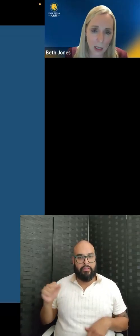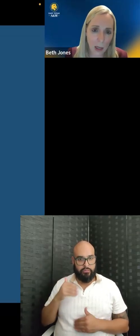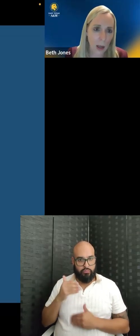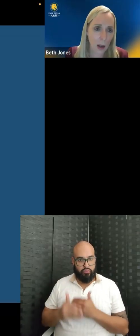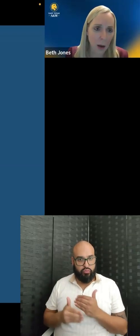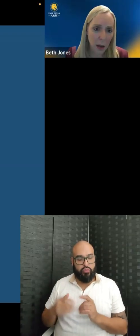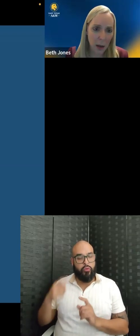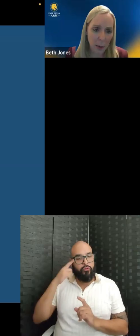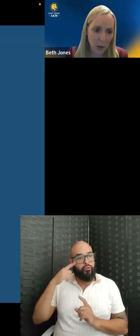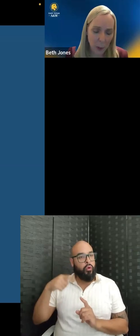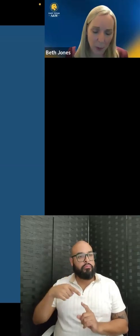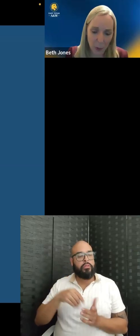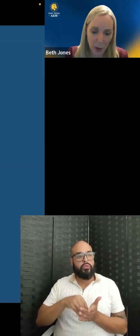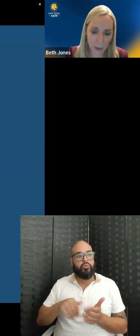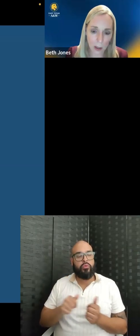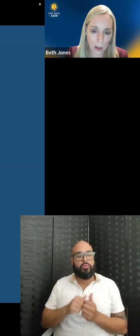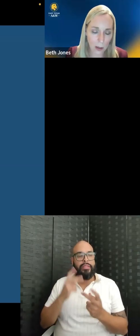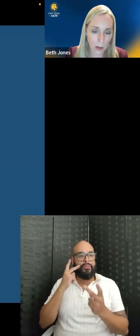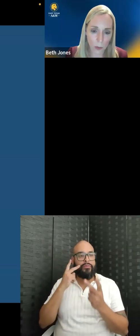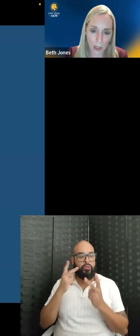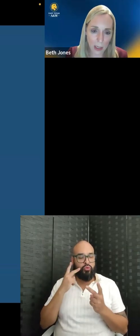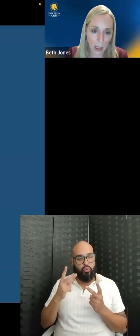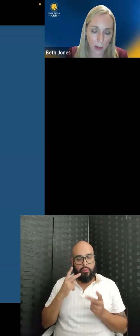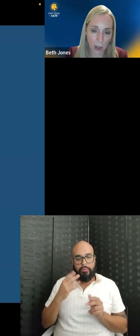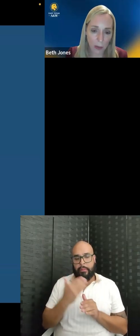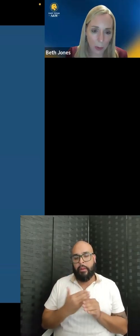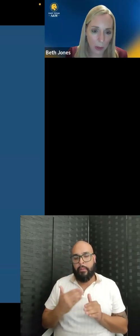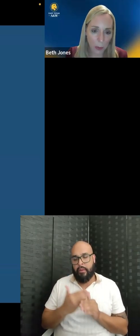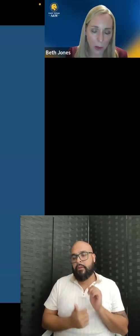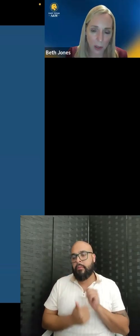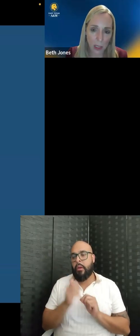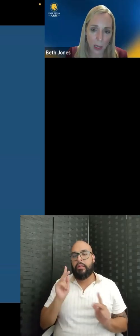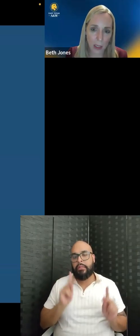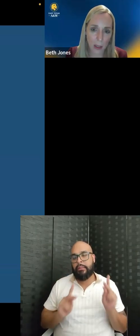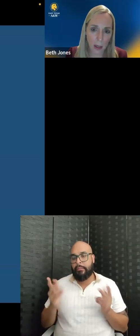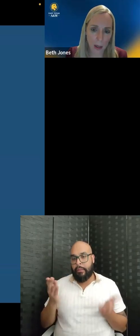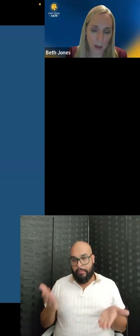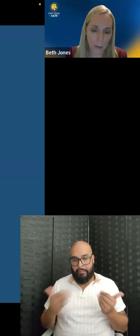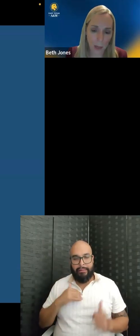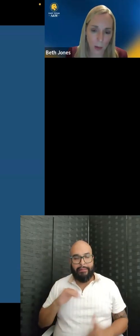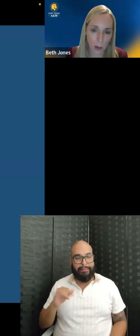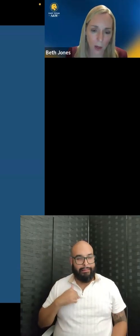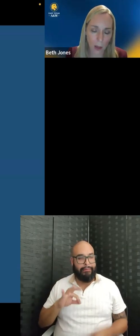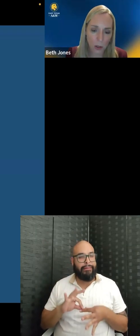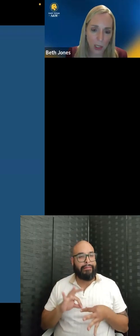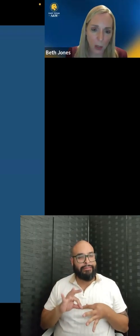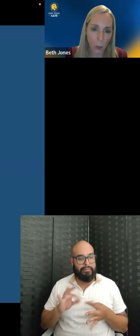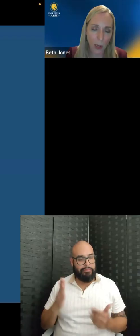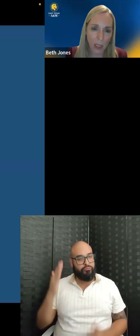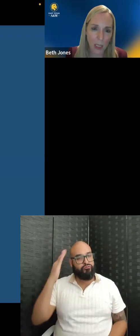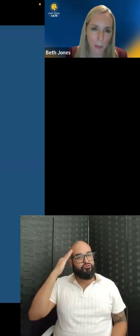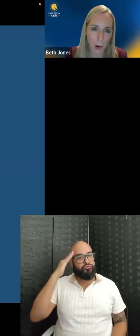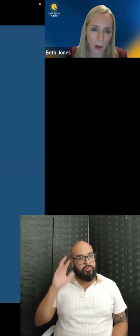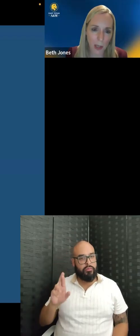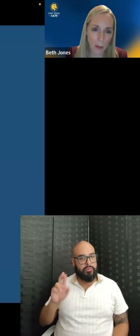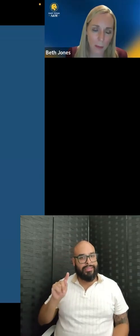And Most people are probably, like I said, very familiar with RTI and understanding what needs to be part of that.